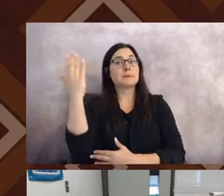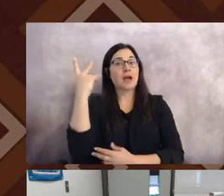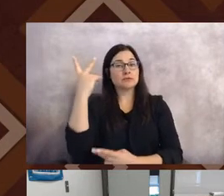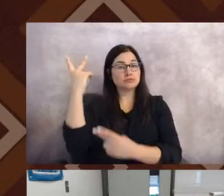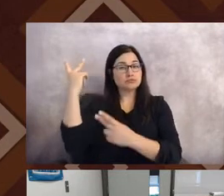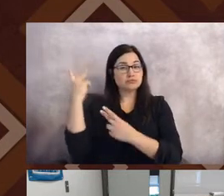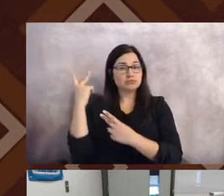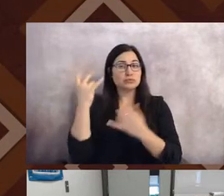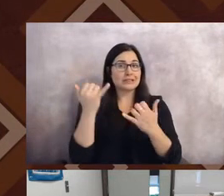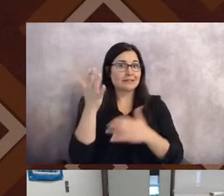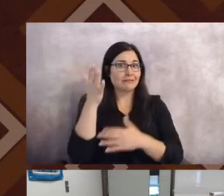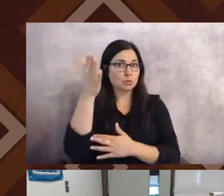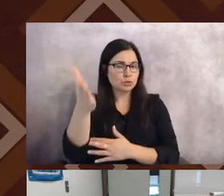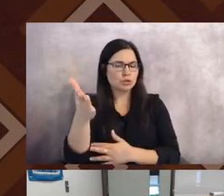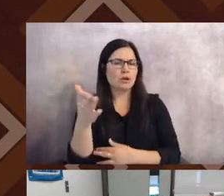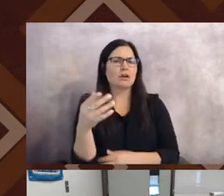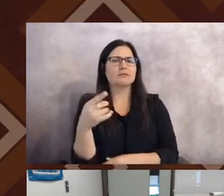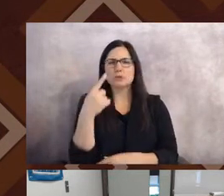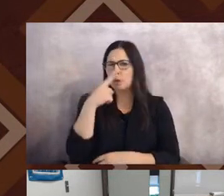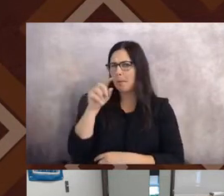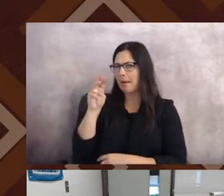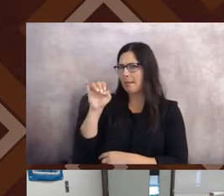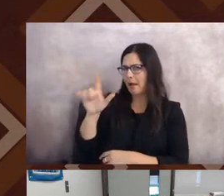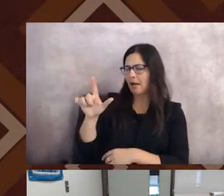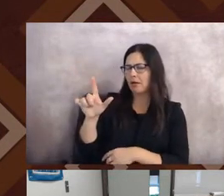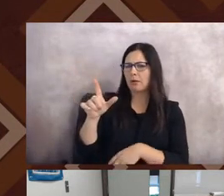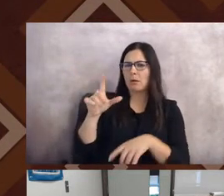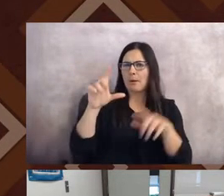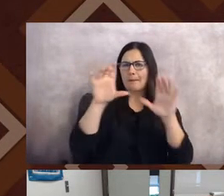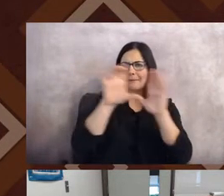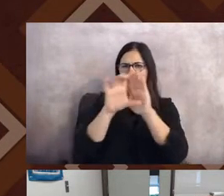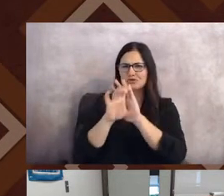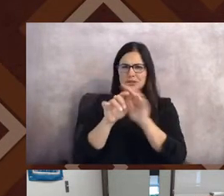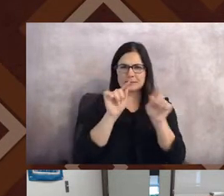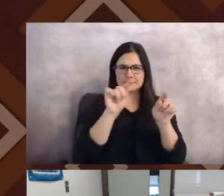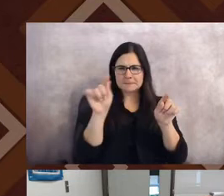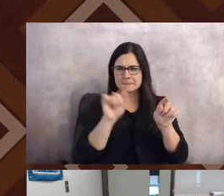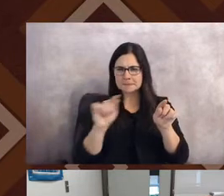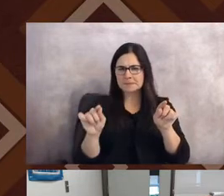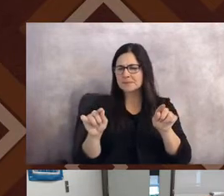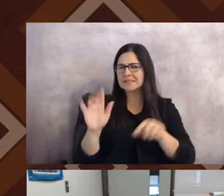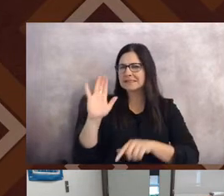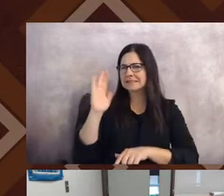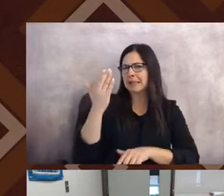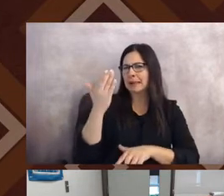talk about what you see in the graphics or the pictures what do you think they're about?